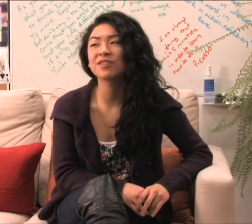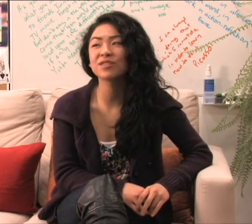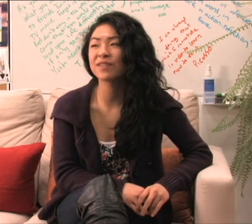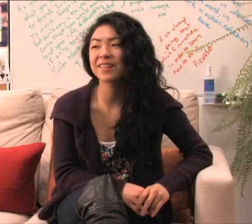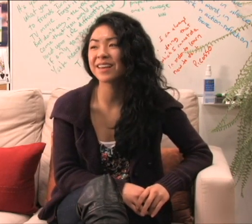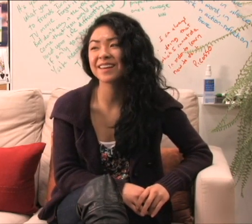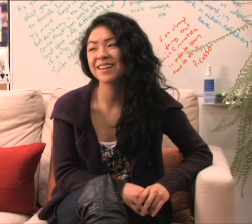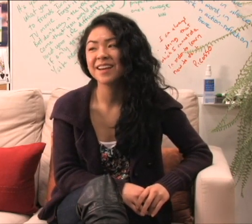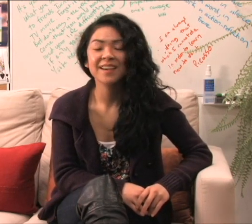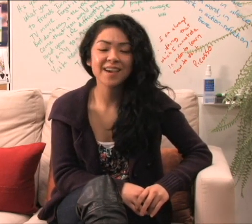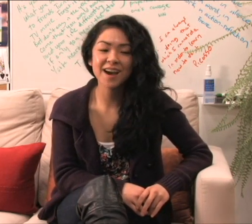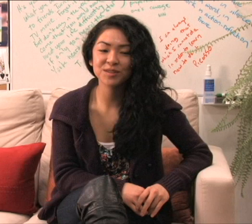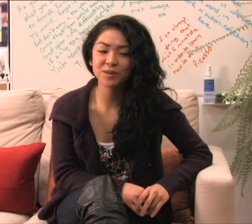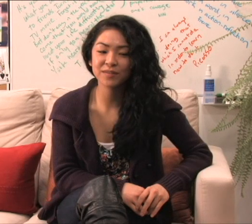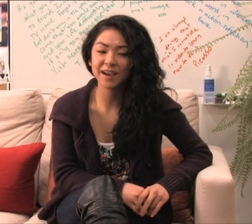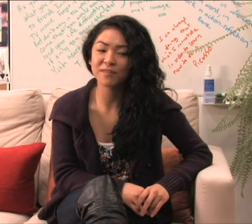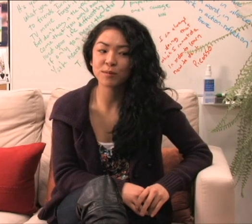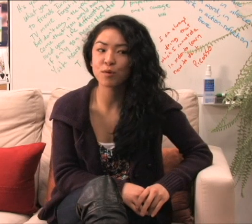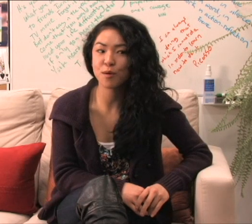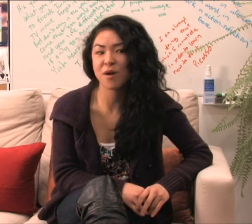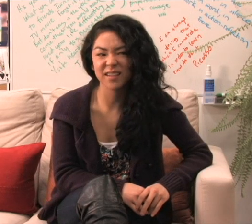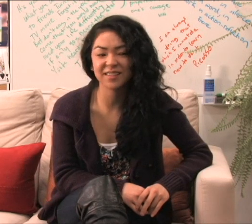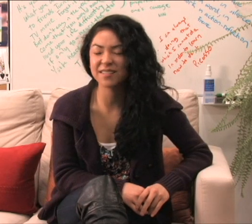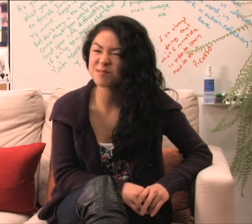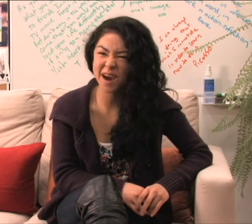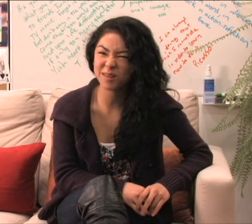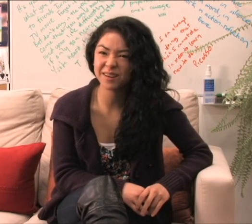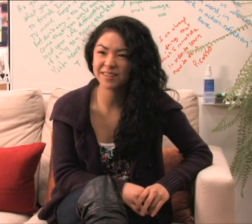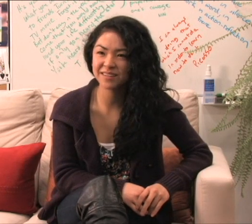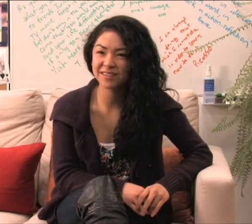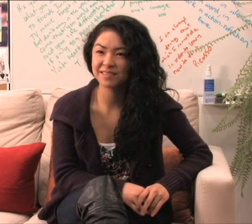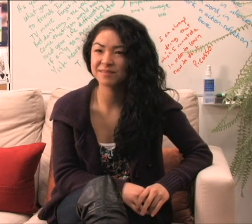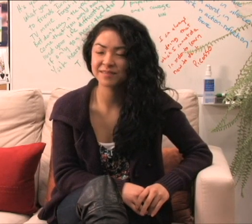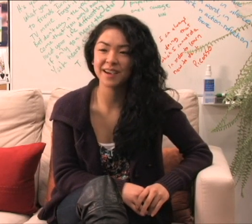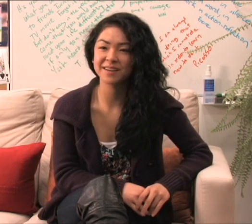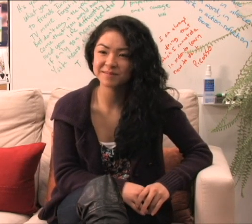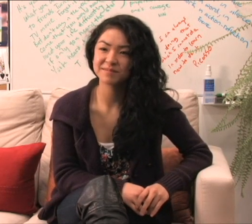I just felt like, yeah it's sort of like I felt more oppressed than empowered. Yeah.